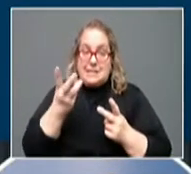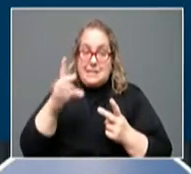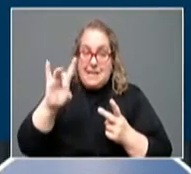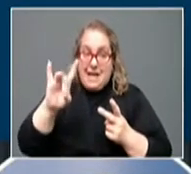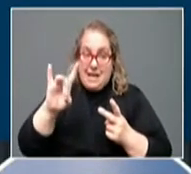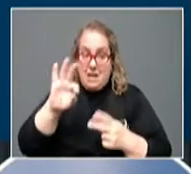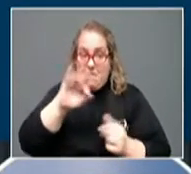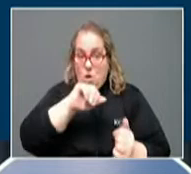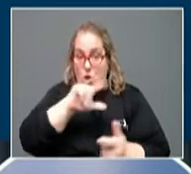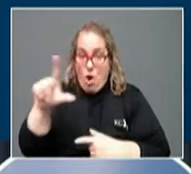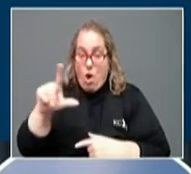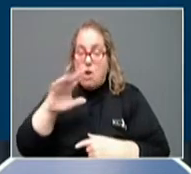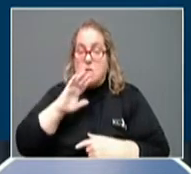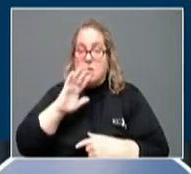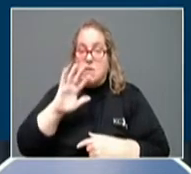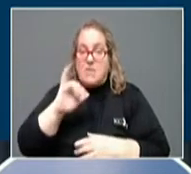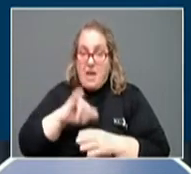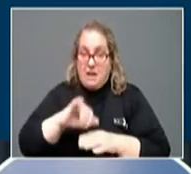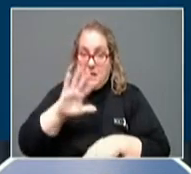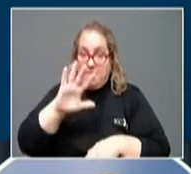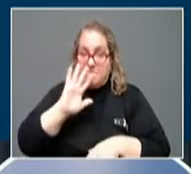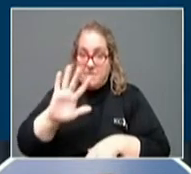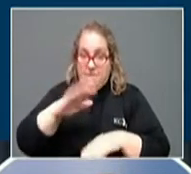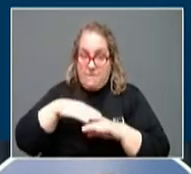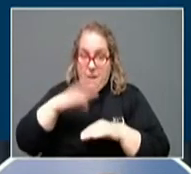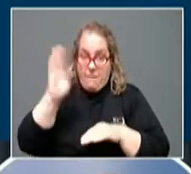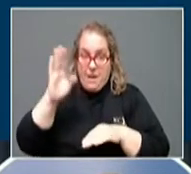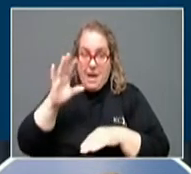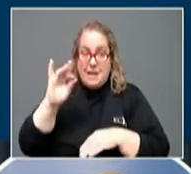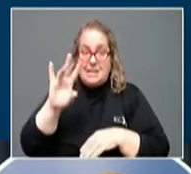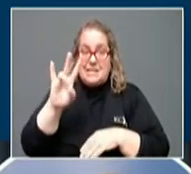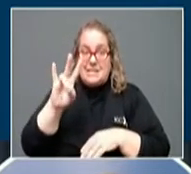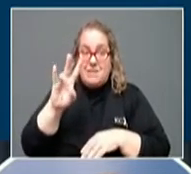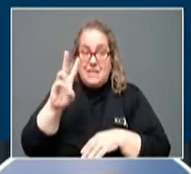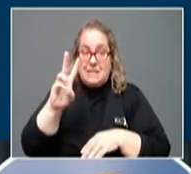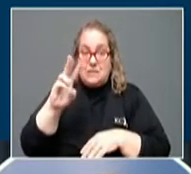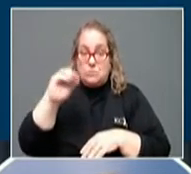are eligible five and up 76% of Kentucky ins who can make their own